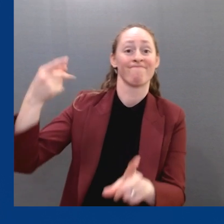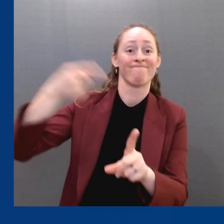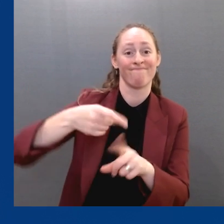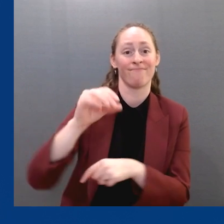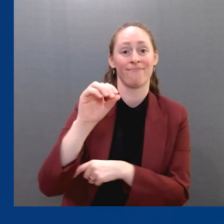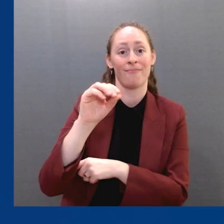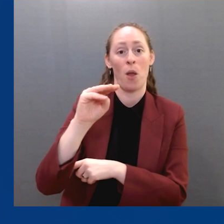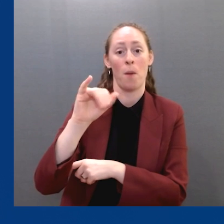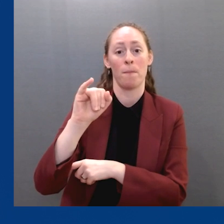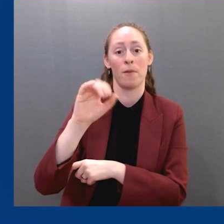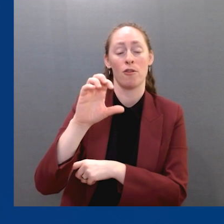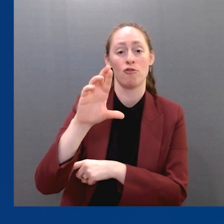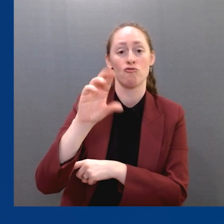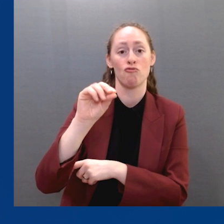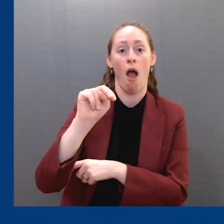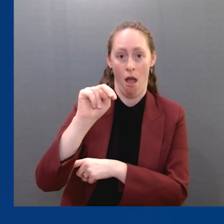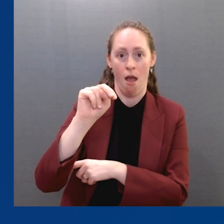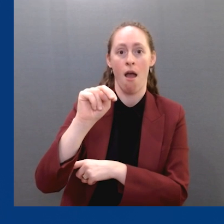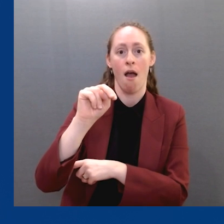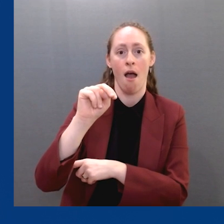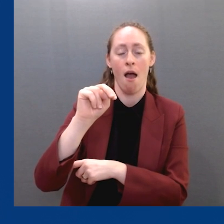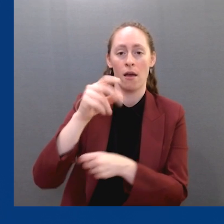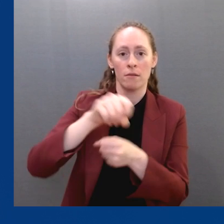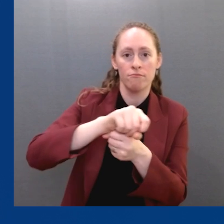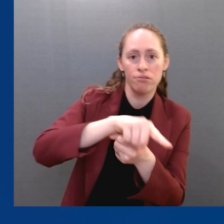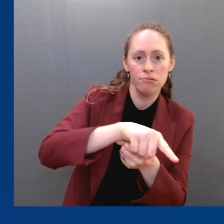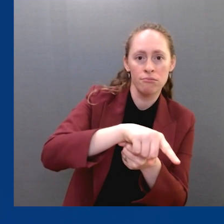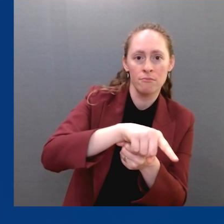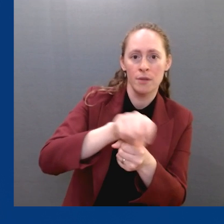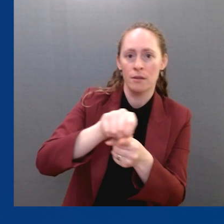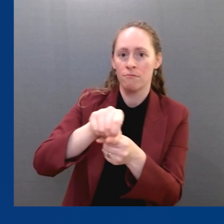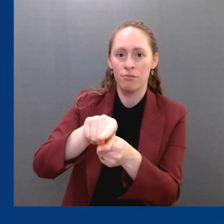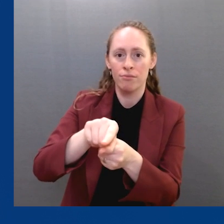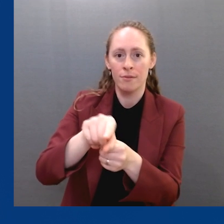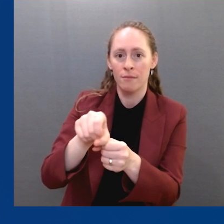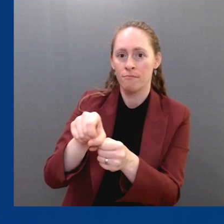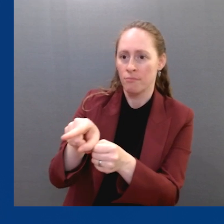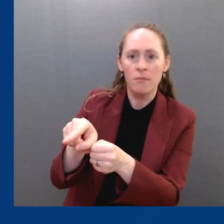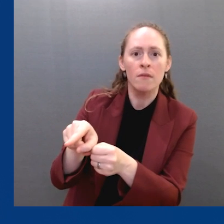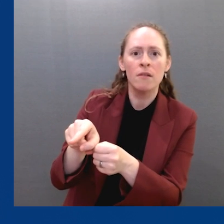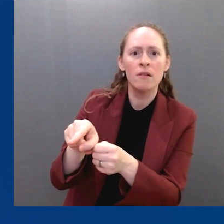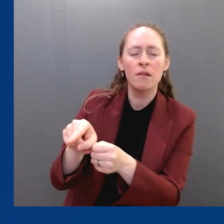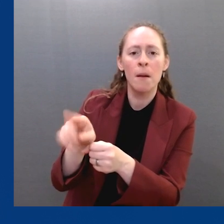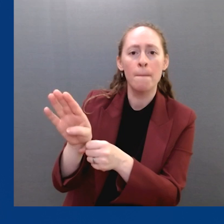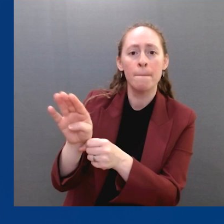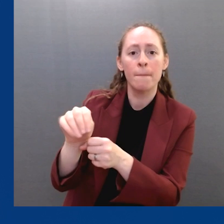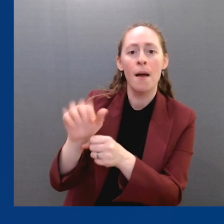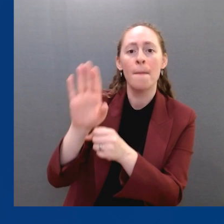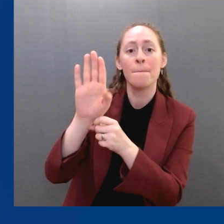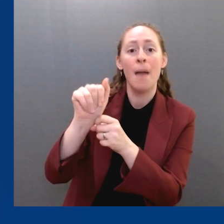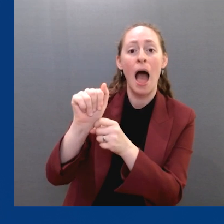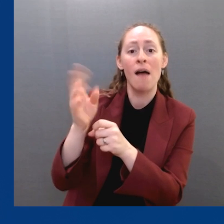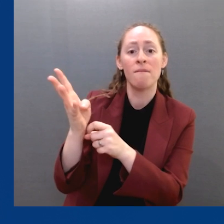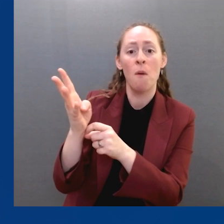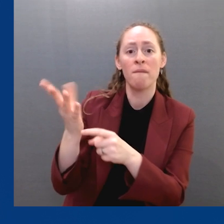have a bit of a transmission advantage over the prior one. And right now we're with BA-4 or 5